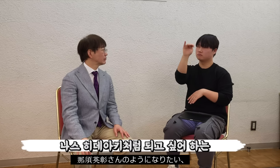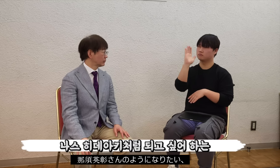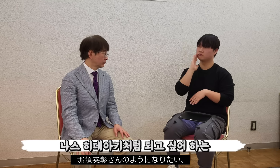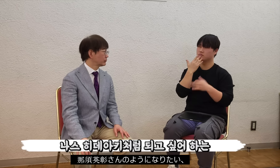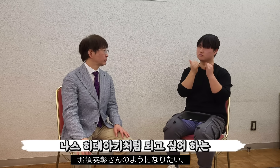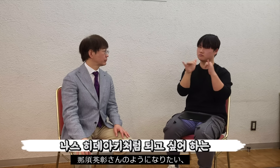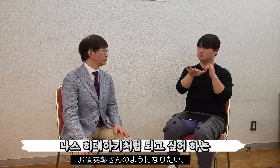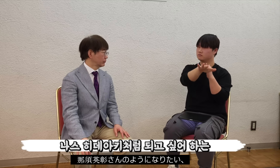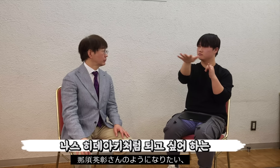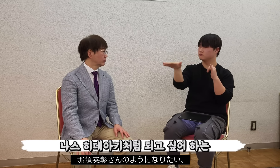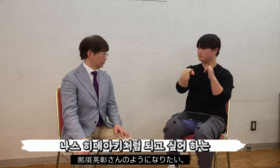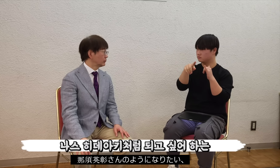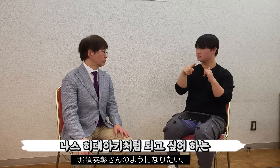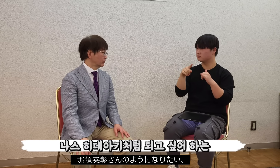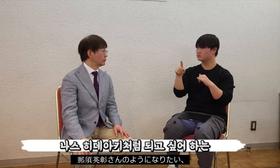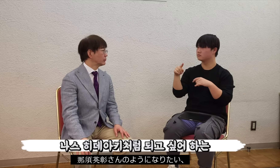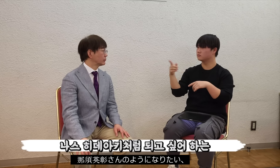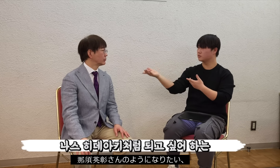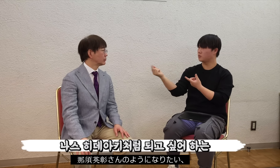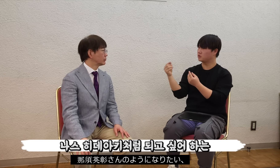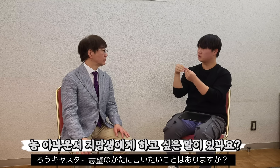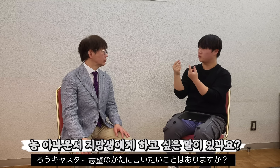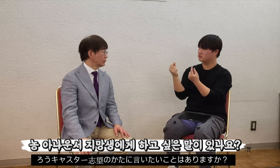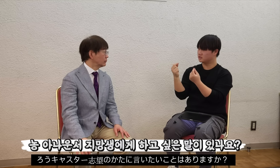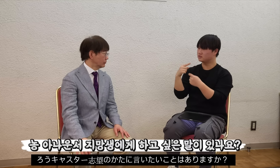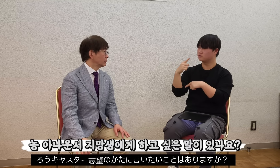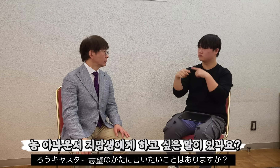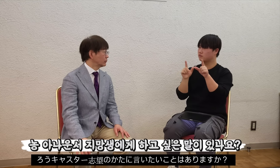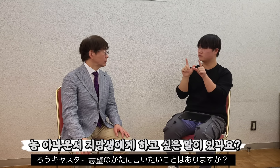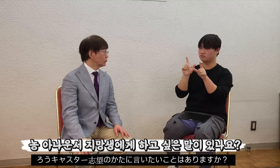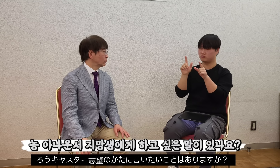Is there anything you would like to say to aspiring deaf announcers